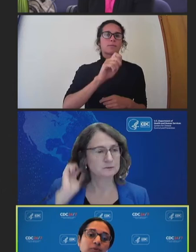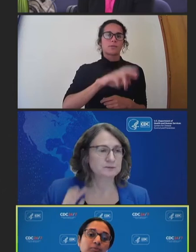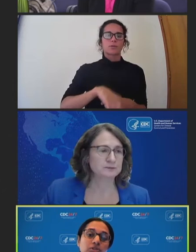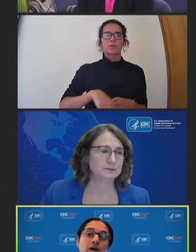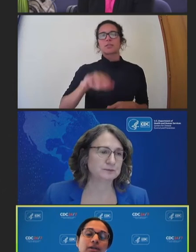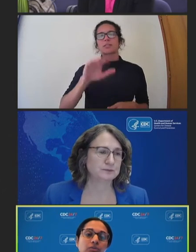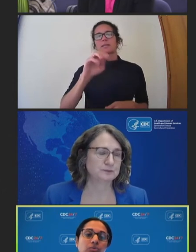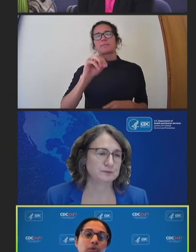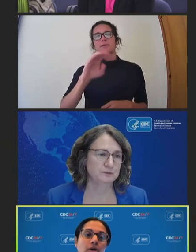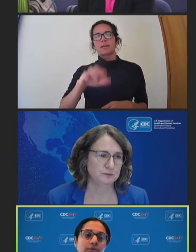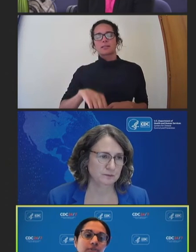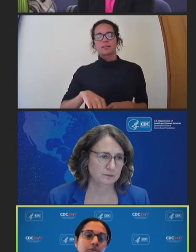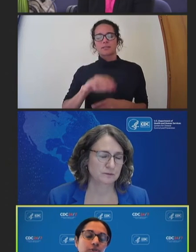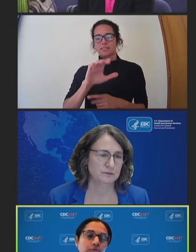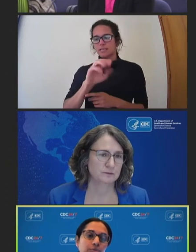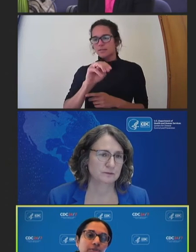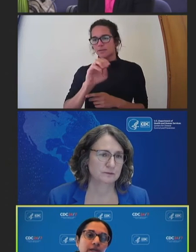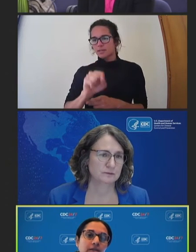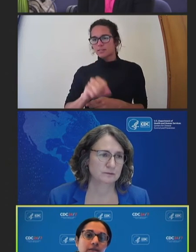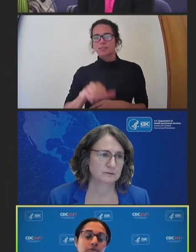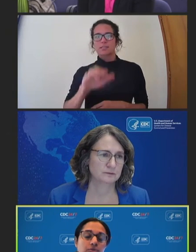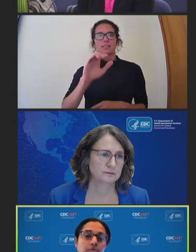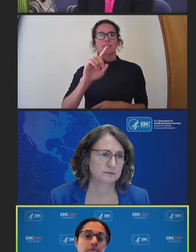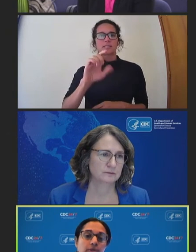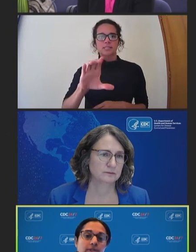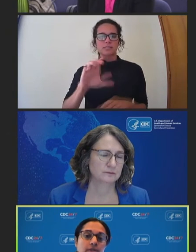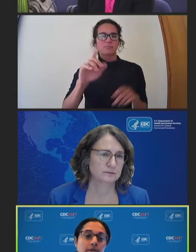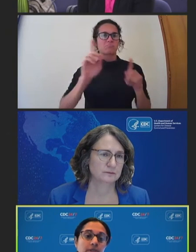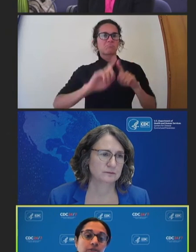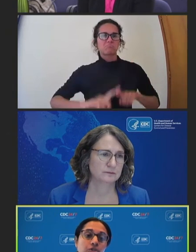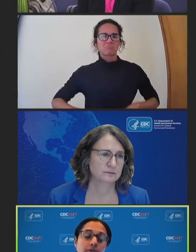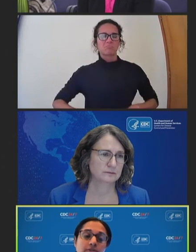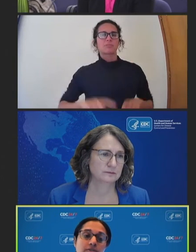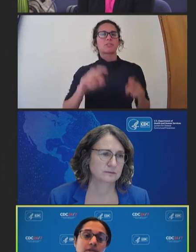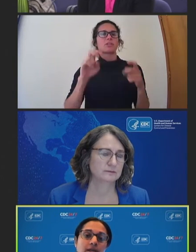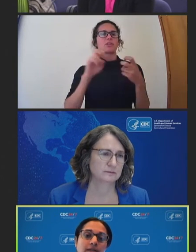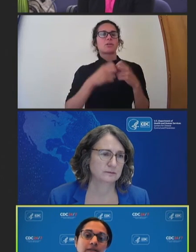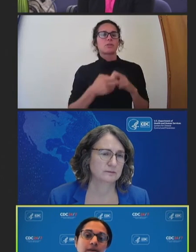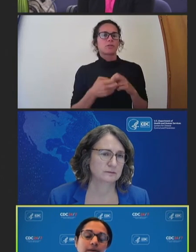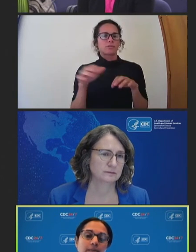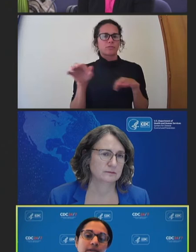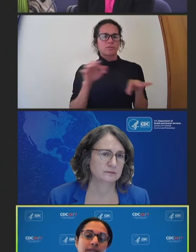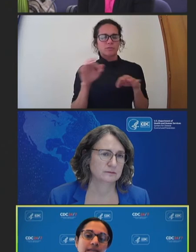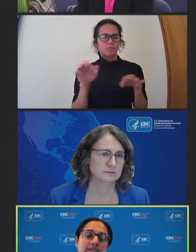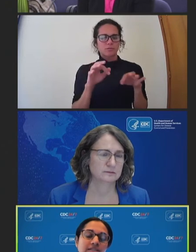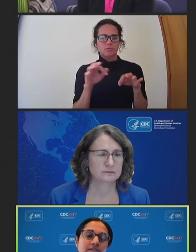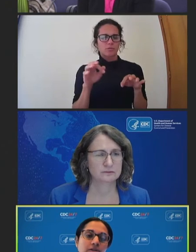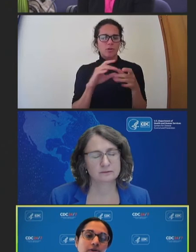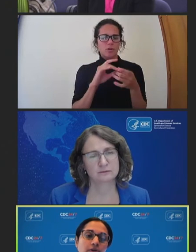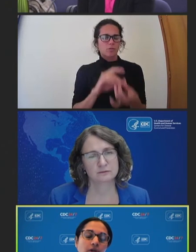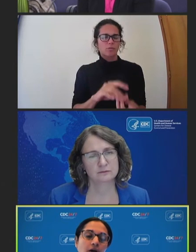we've been talking through all these issues pertaining to insurance. And at least until